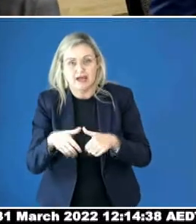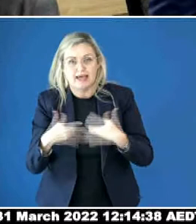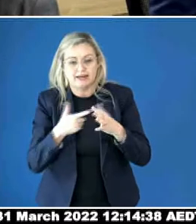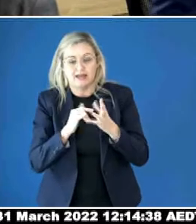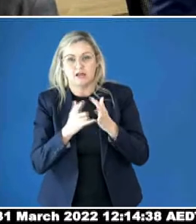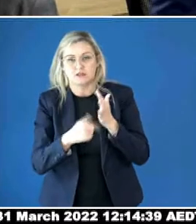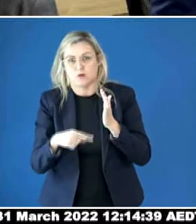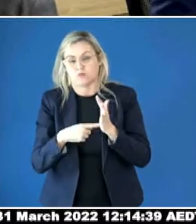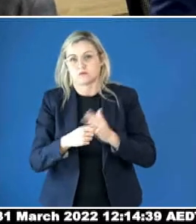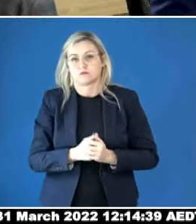Other than those referred to in a previous paragraph.